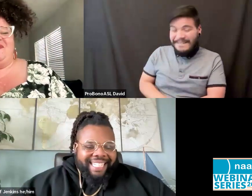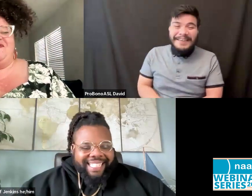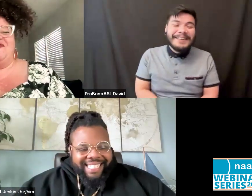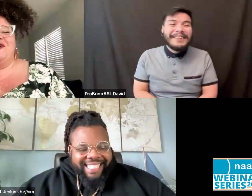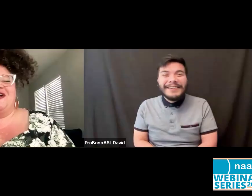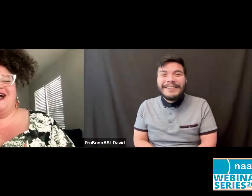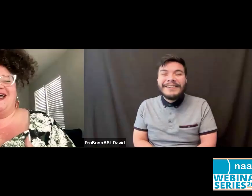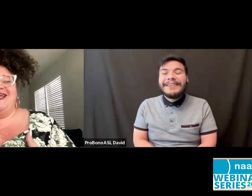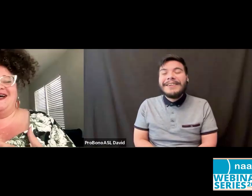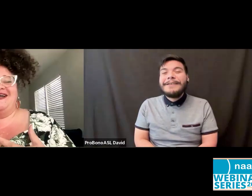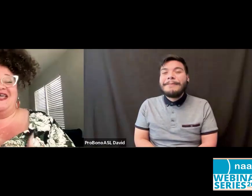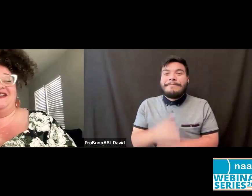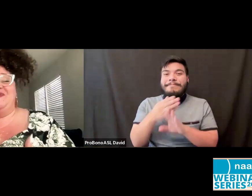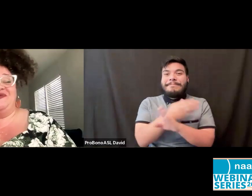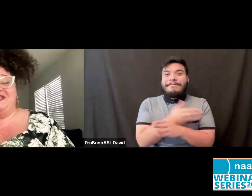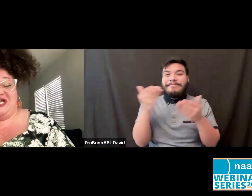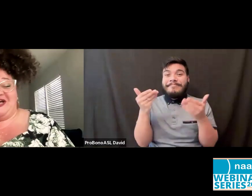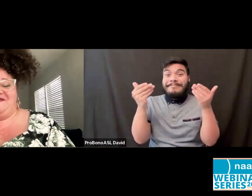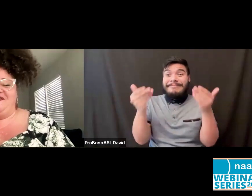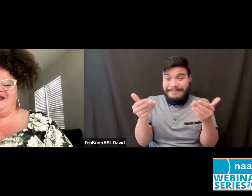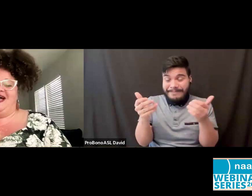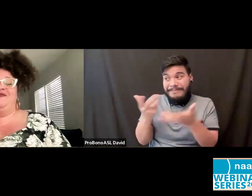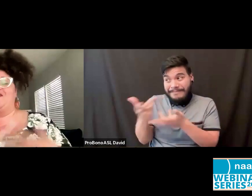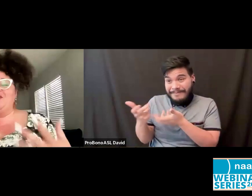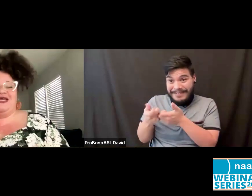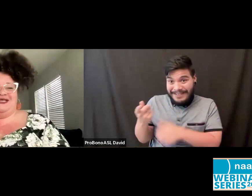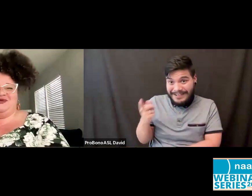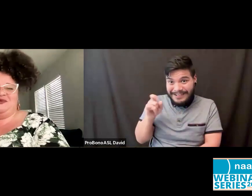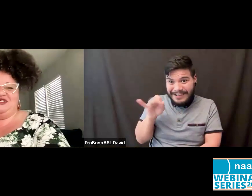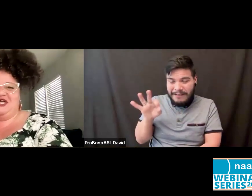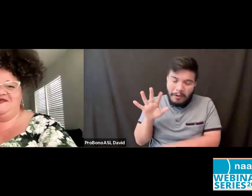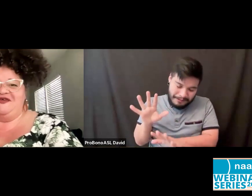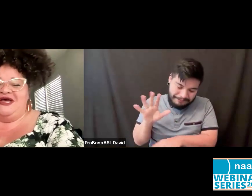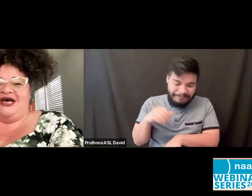Before I get into it with Jeff, before we get into it with Jeff,